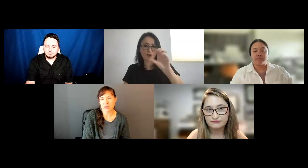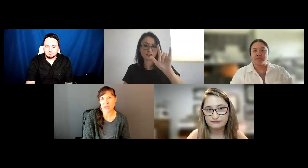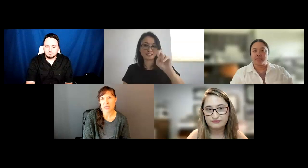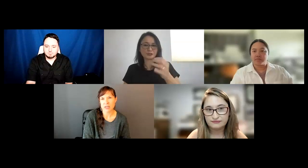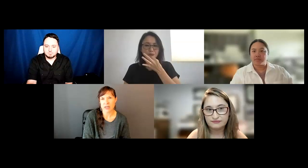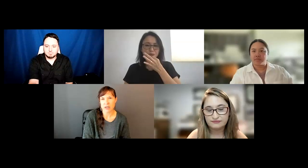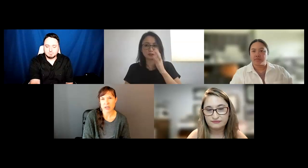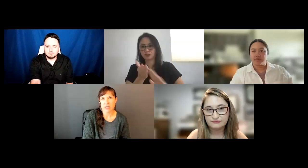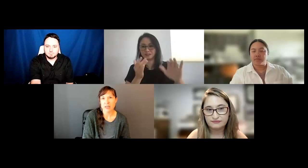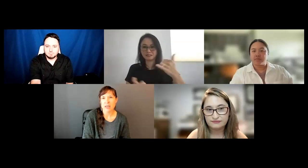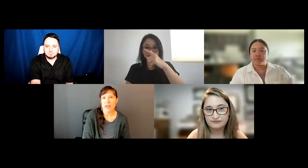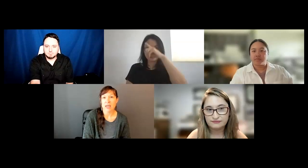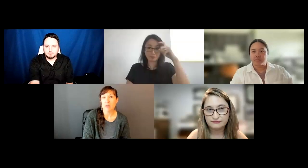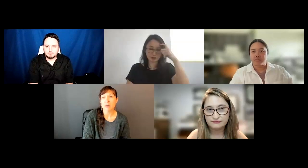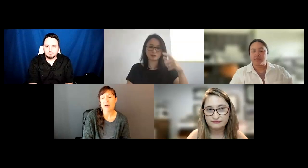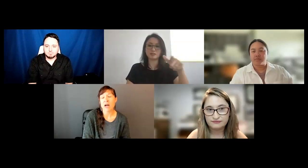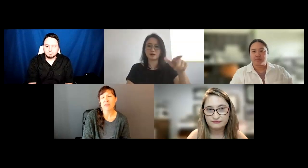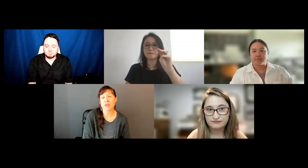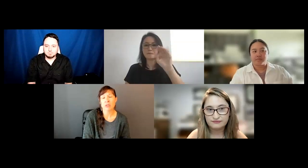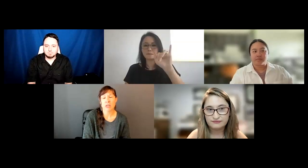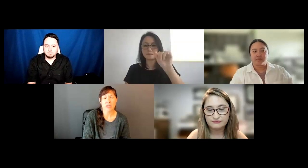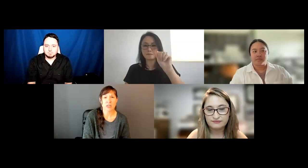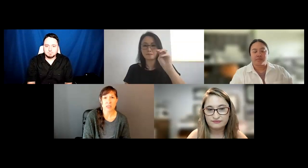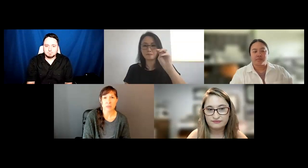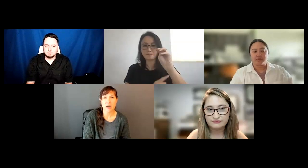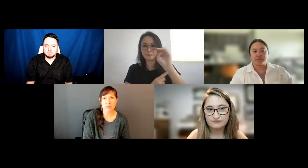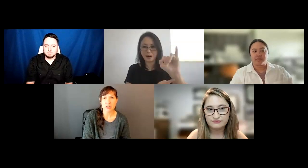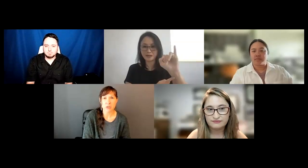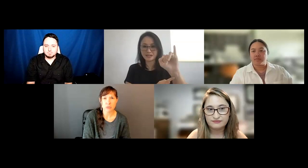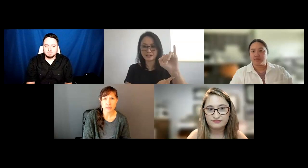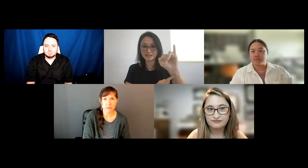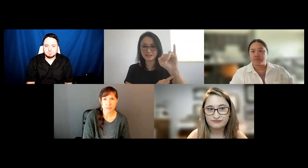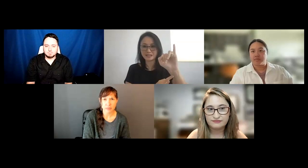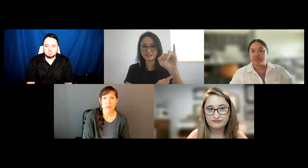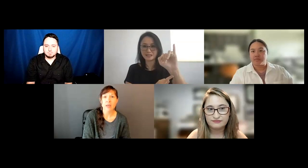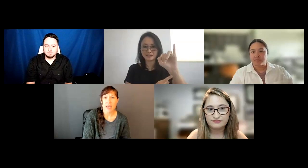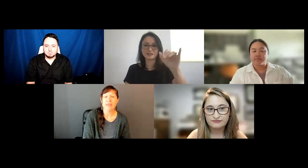So then with our third collection, we're just gonna be coming out soon, coming out this summer, is the Miami collection.